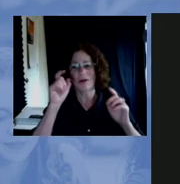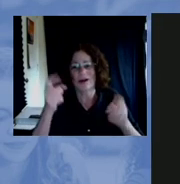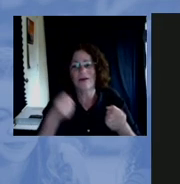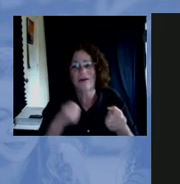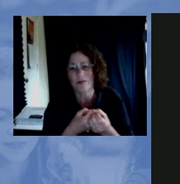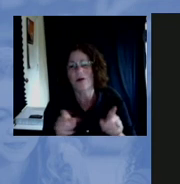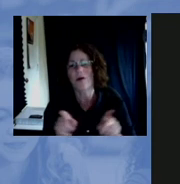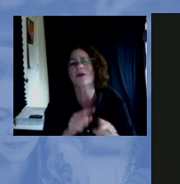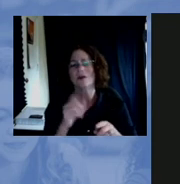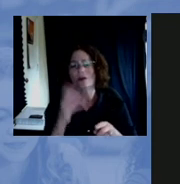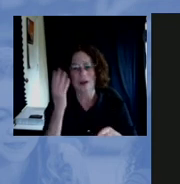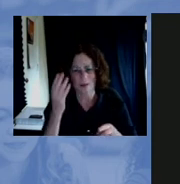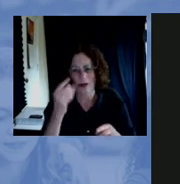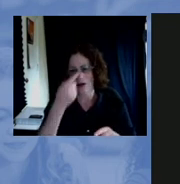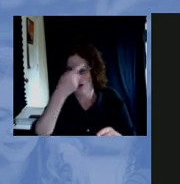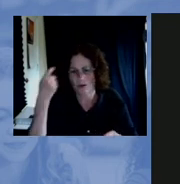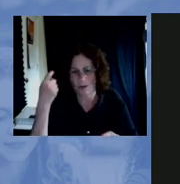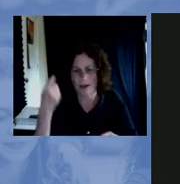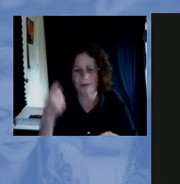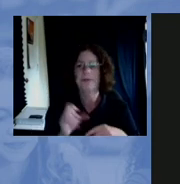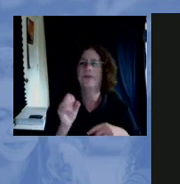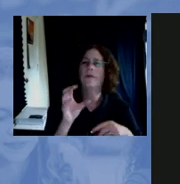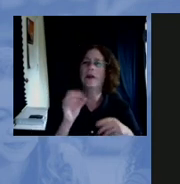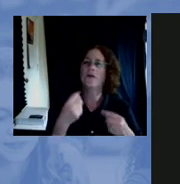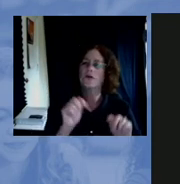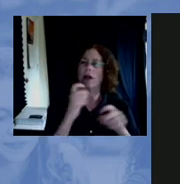RATHER TRAUMATIC. TRYING TO MAKE SURE THEY HAVE THE RESOURCES